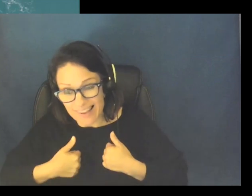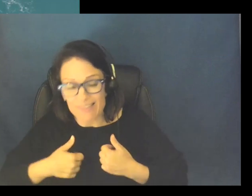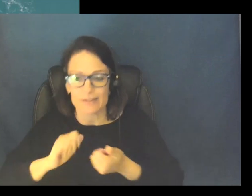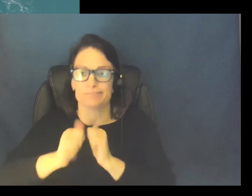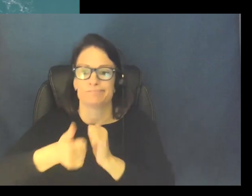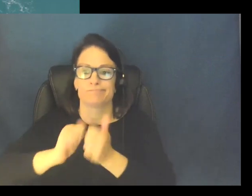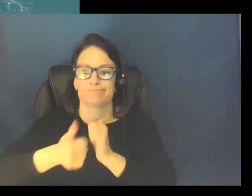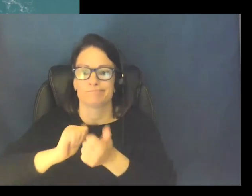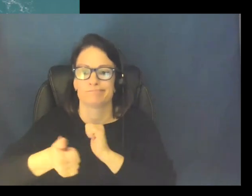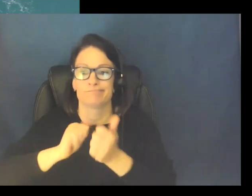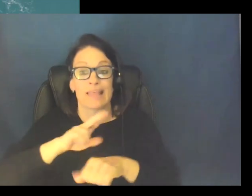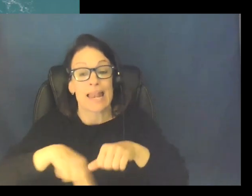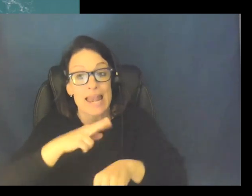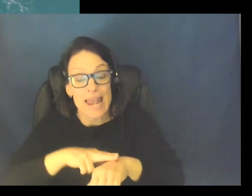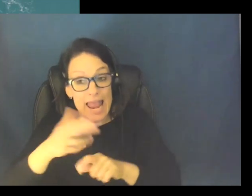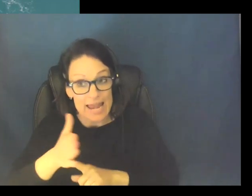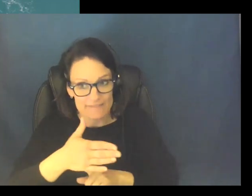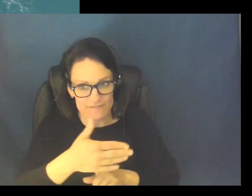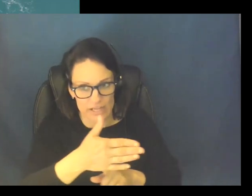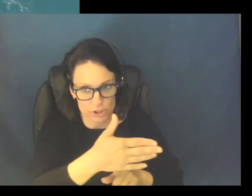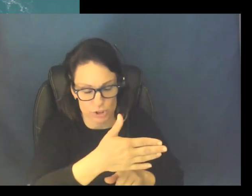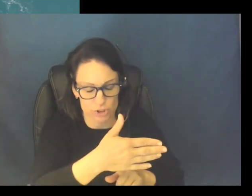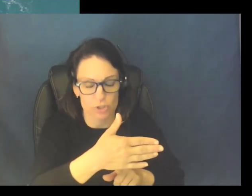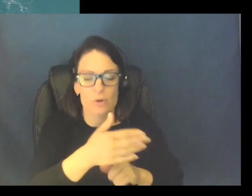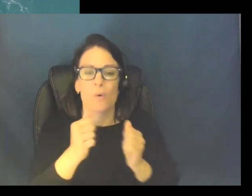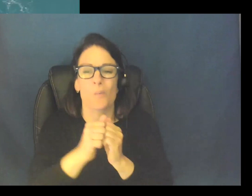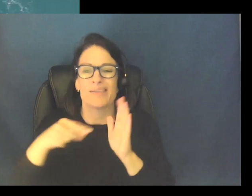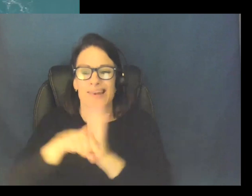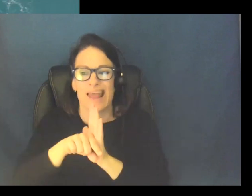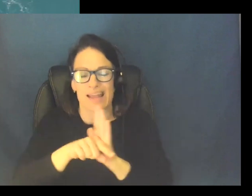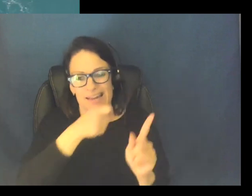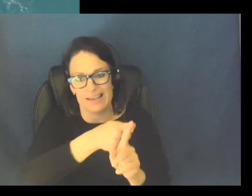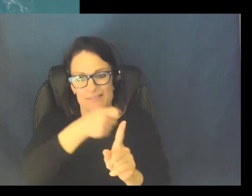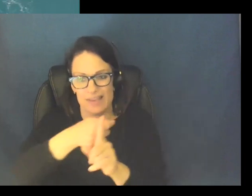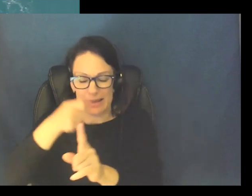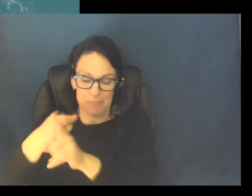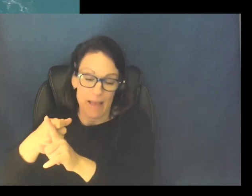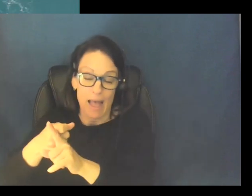: All RIE: Thank you so much, Cynthia. Raymond Hubbard. : Am I on?